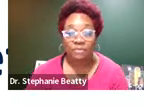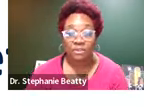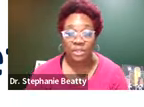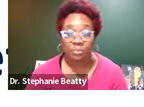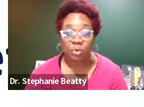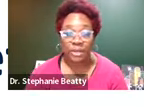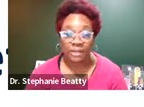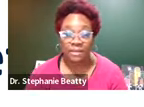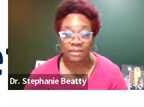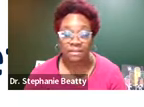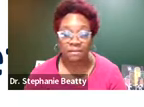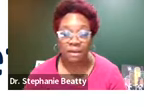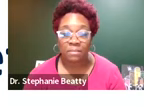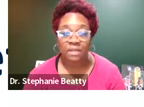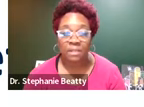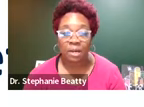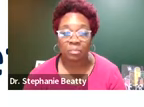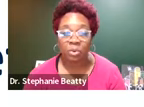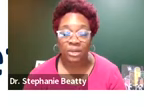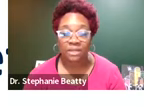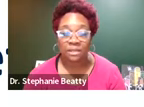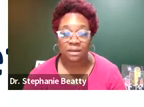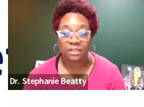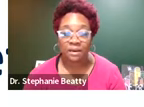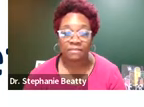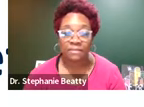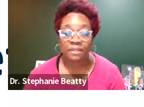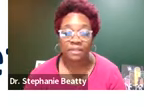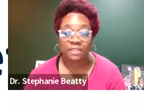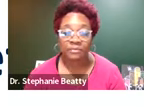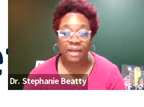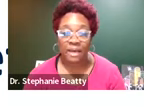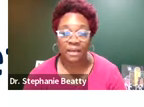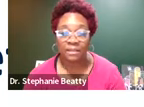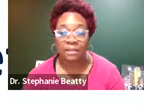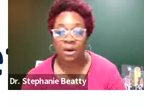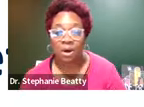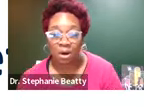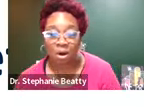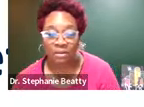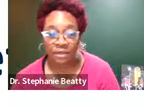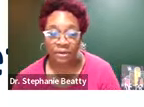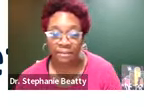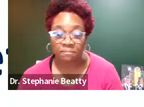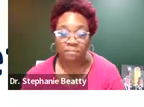university employees, that means that employees that are Deaf, Deafblind, Hard of Hearing.